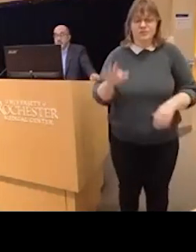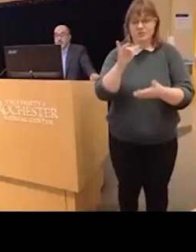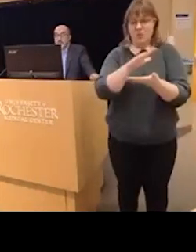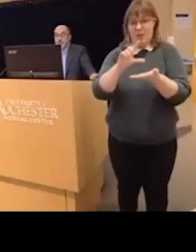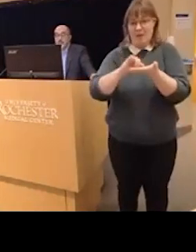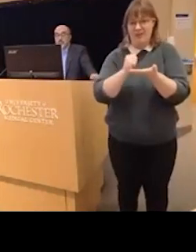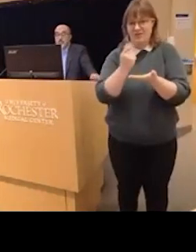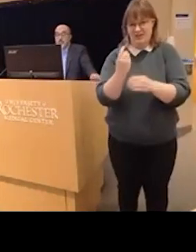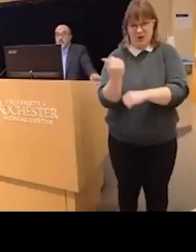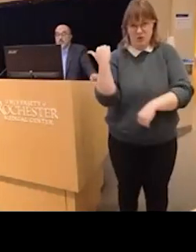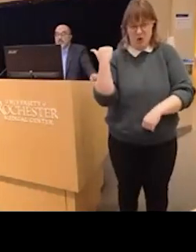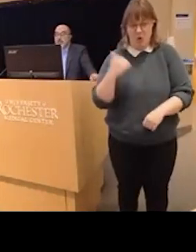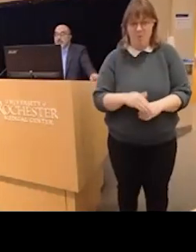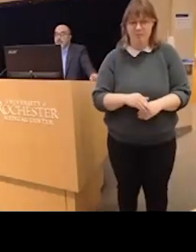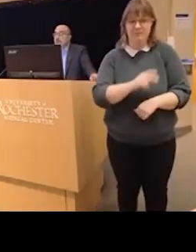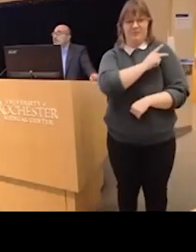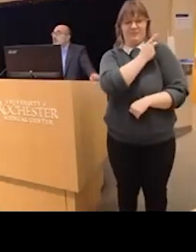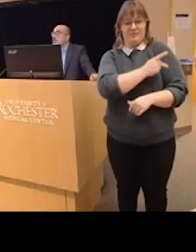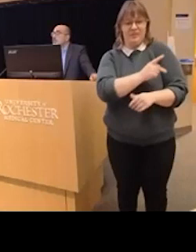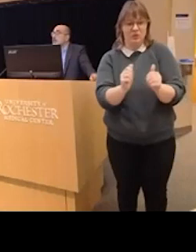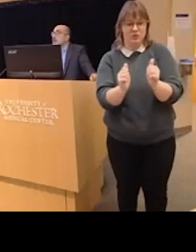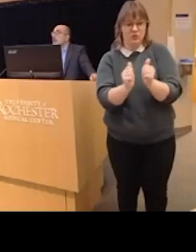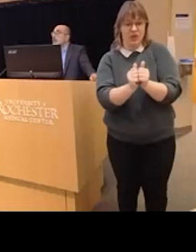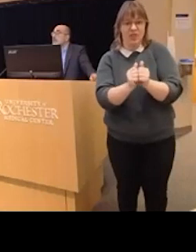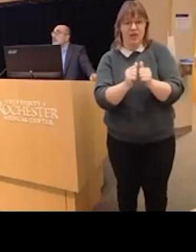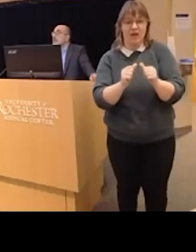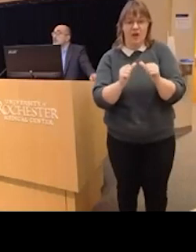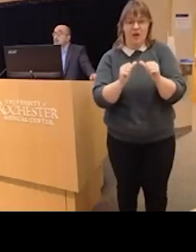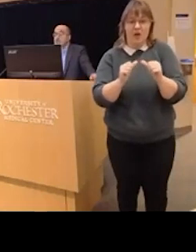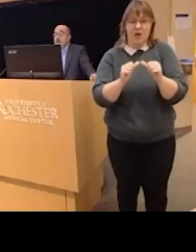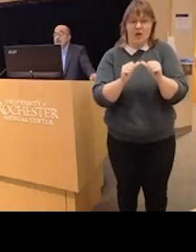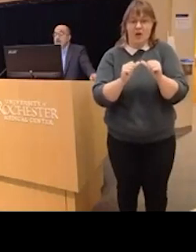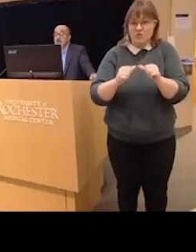years ago we took patients with um chronical back pain and split them into groups of high and low